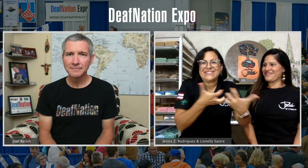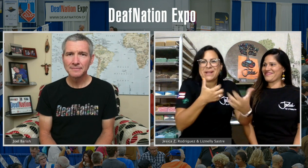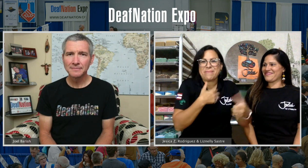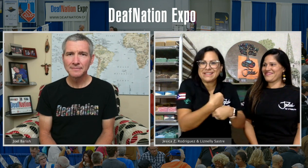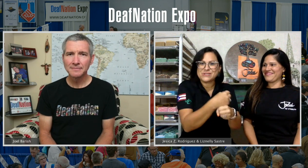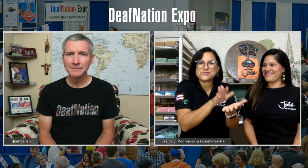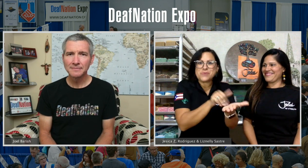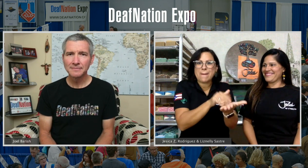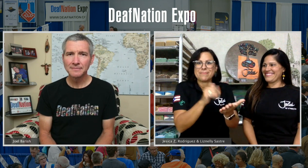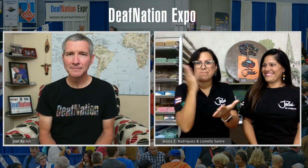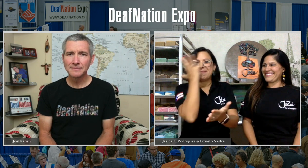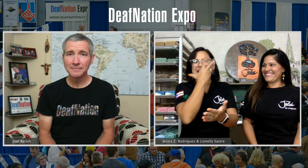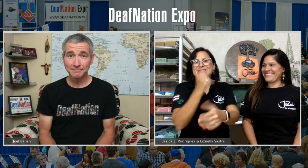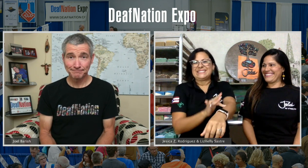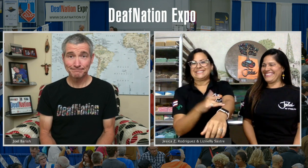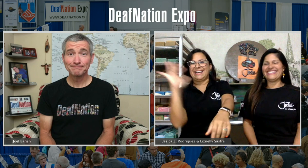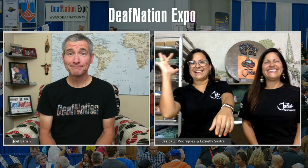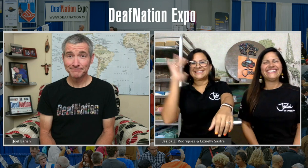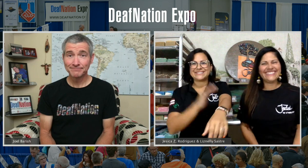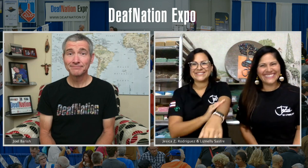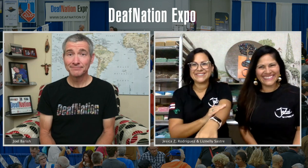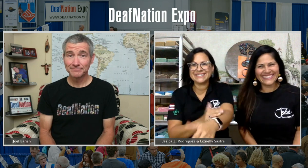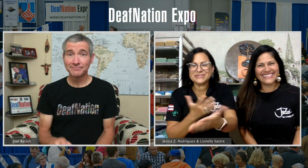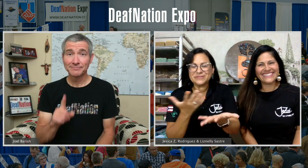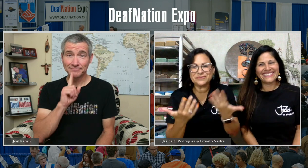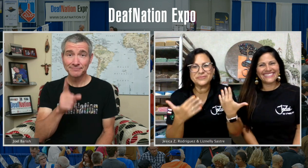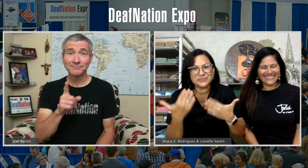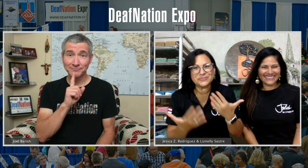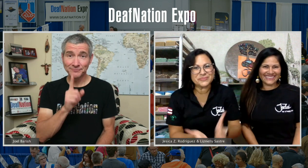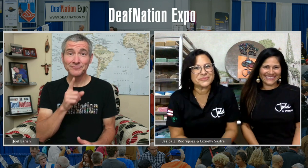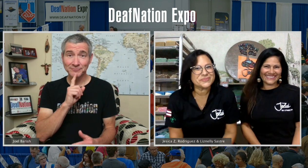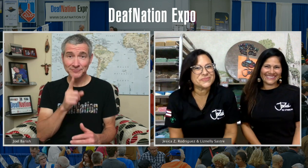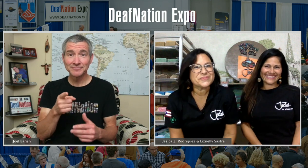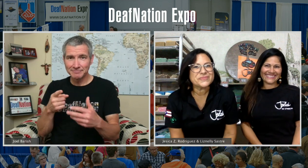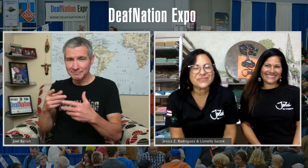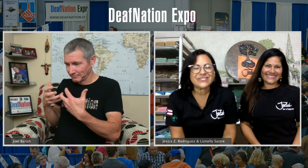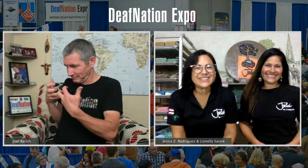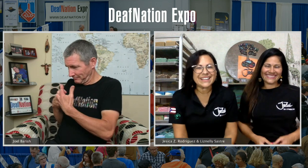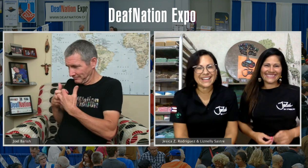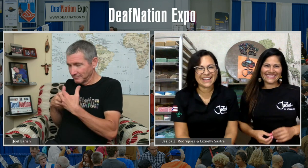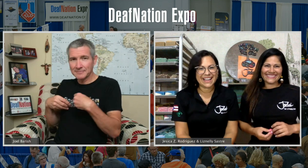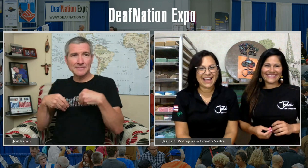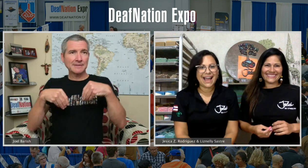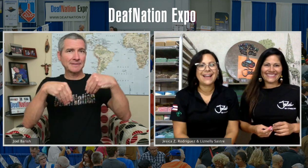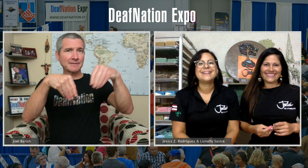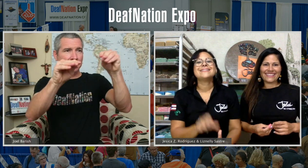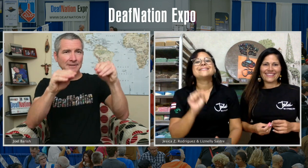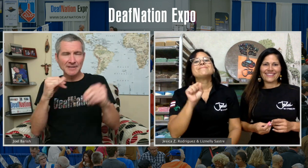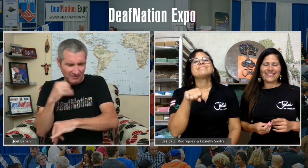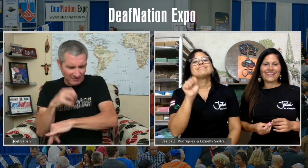that it’s a good fit for me to make soap for beautiful skin! True, true. It’s a good fit for you to sell.